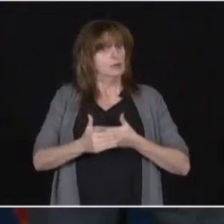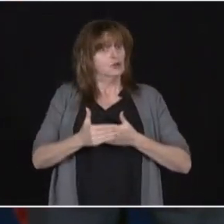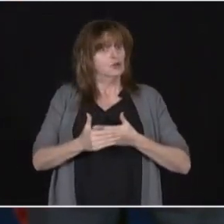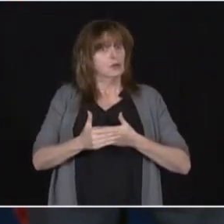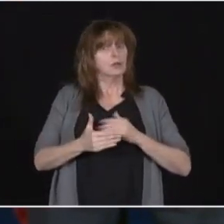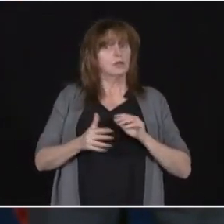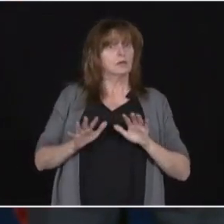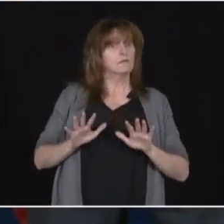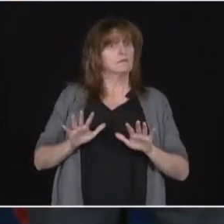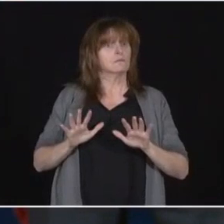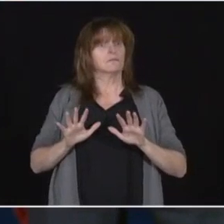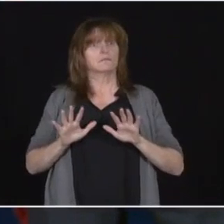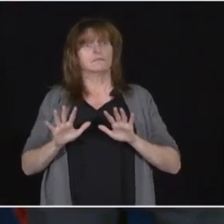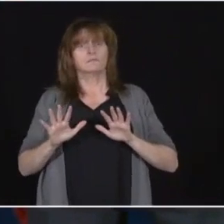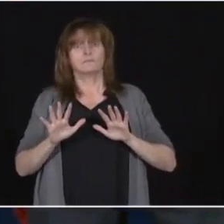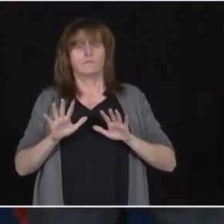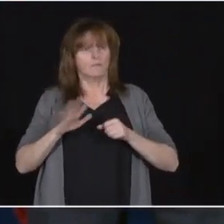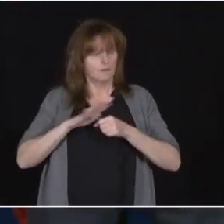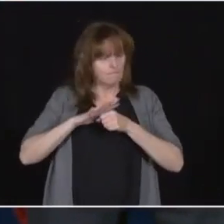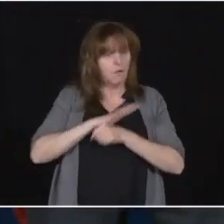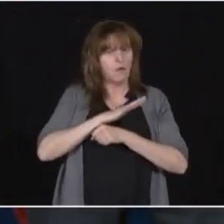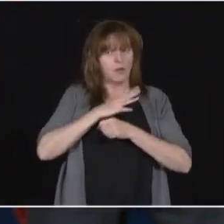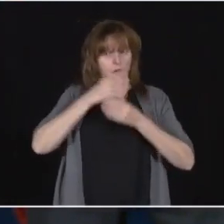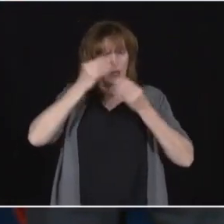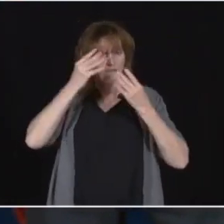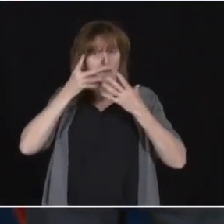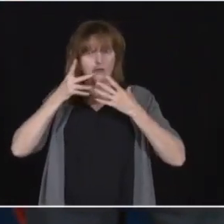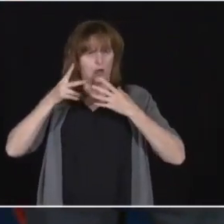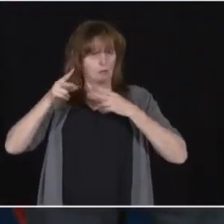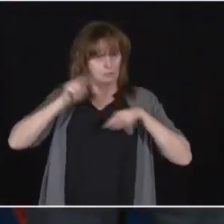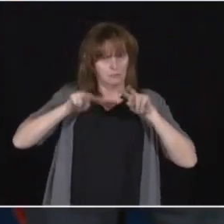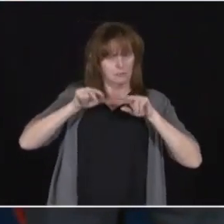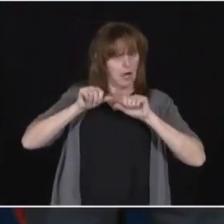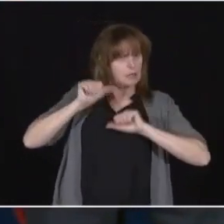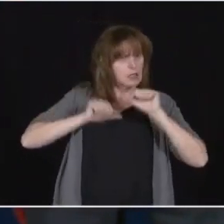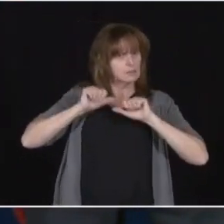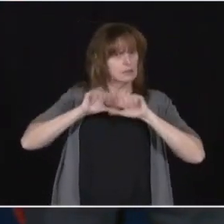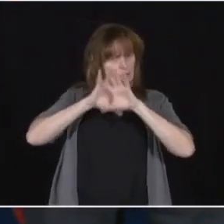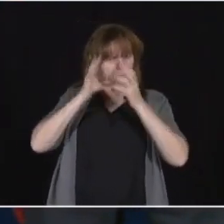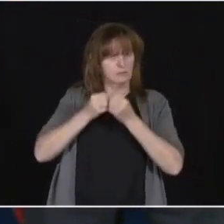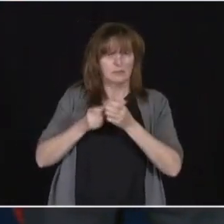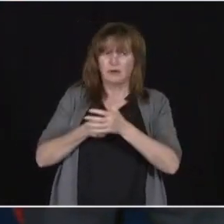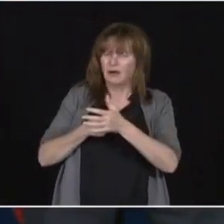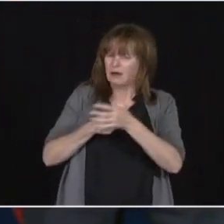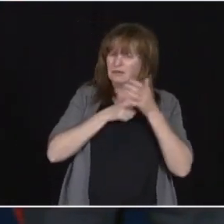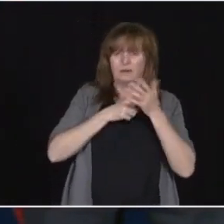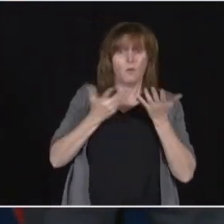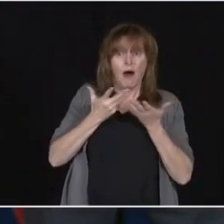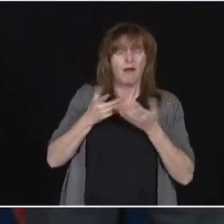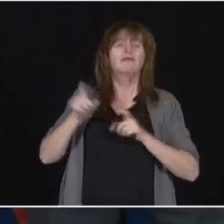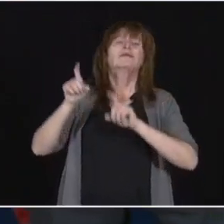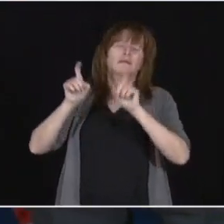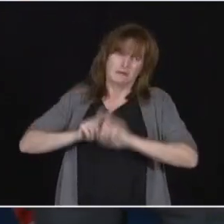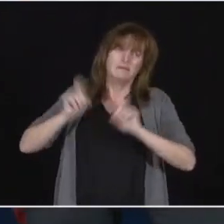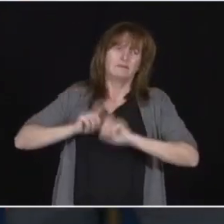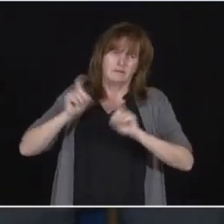all the more important. And we do have a plan to ramp it up considerably. Next question.